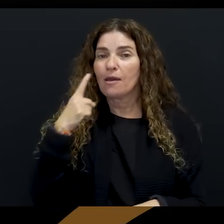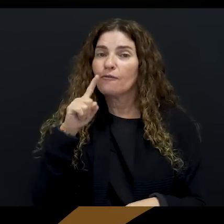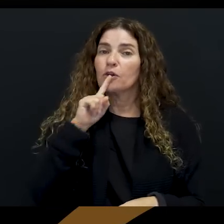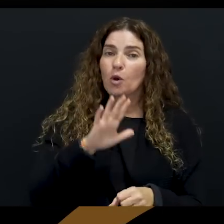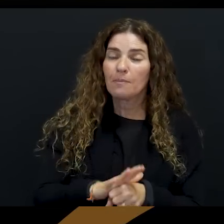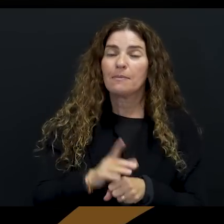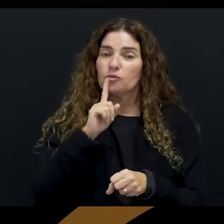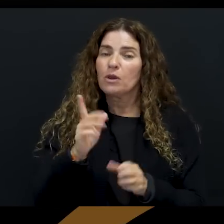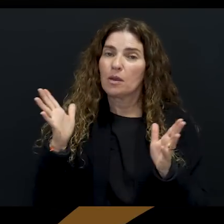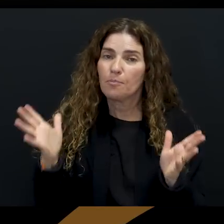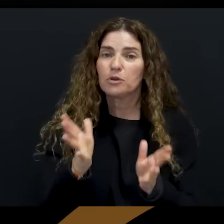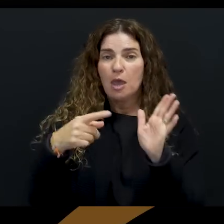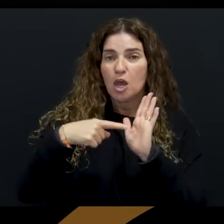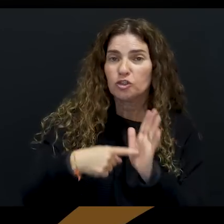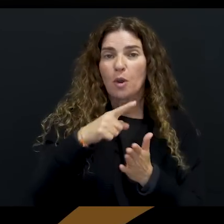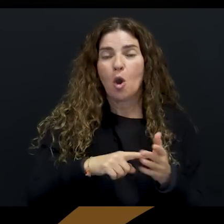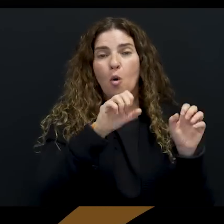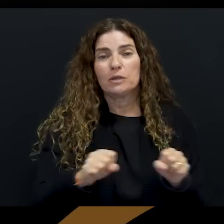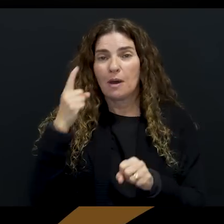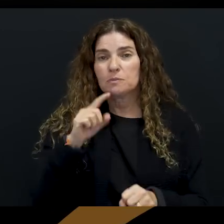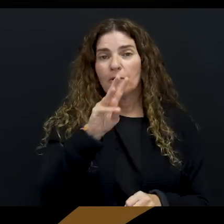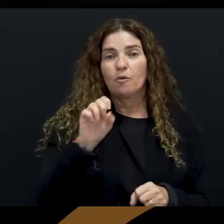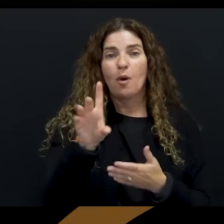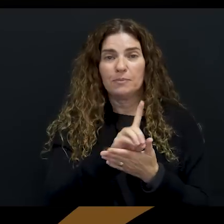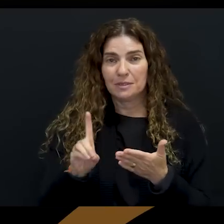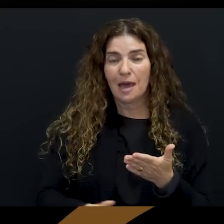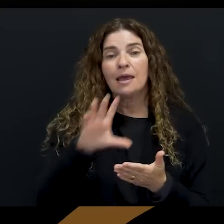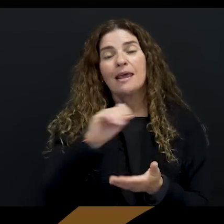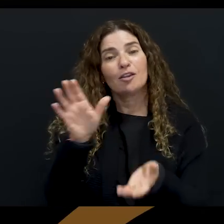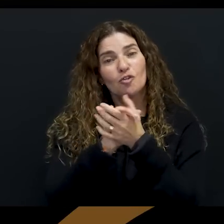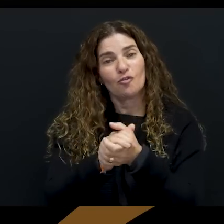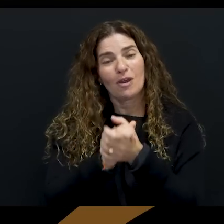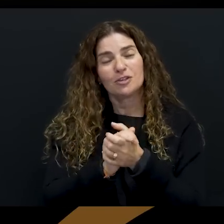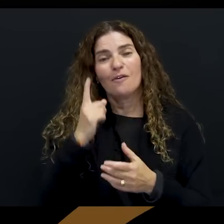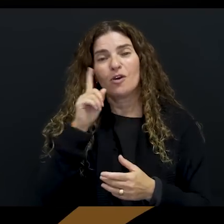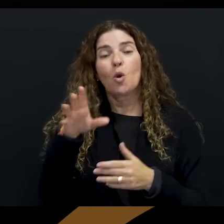to pushing the boundaries of what's possible in accessible web design. And congratulations on your